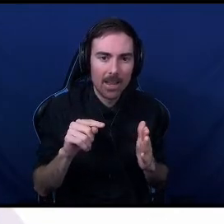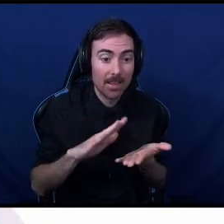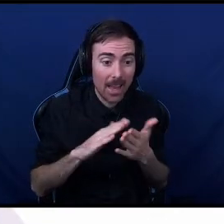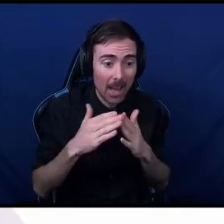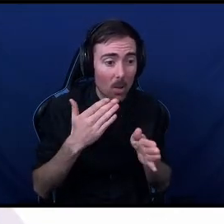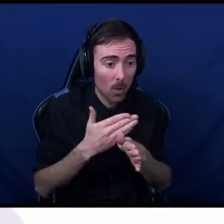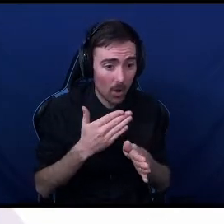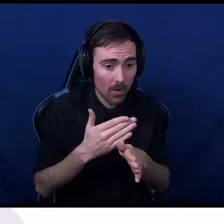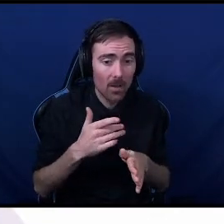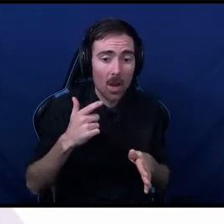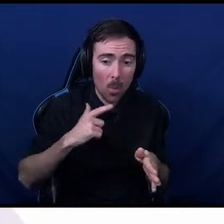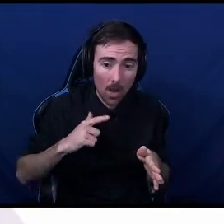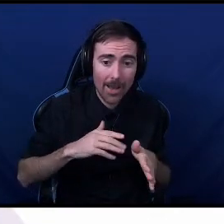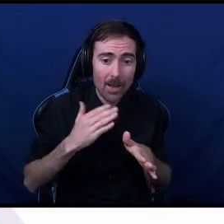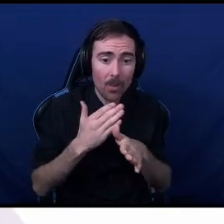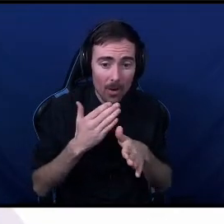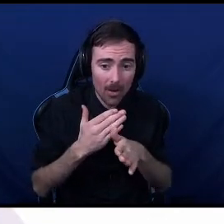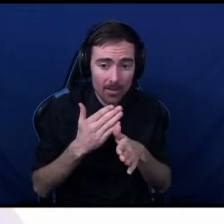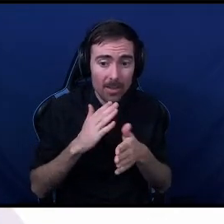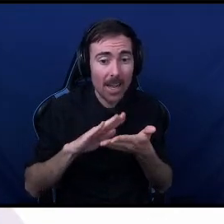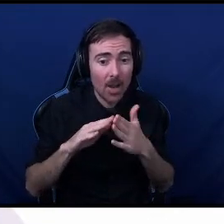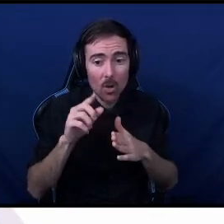why it works. And this is how you make money out of it. So we